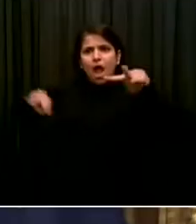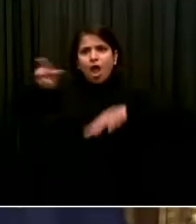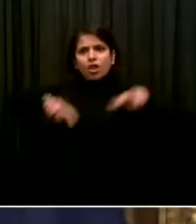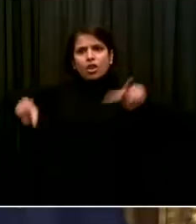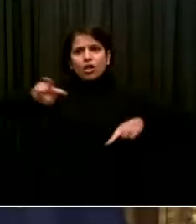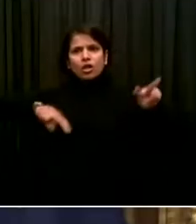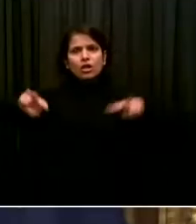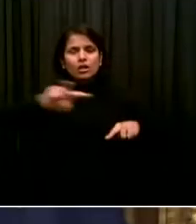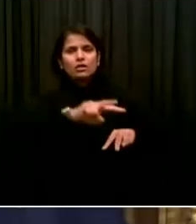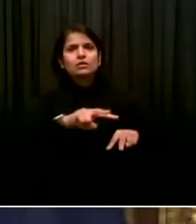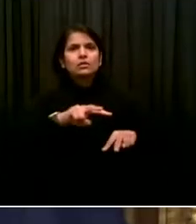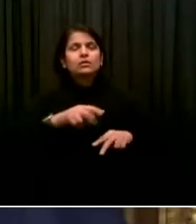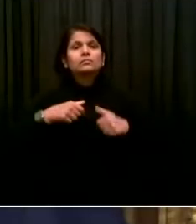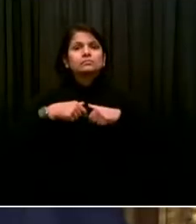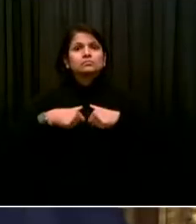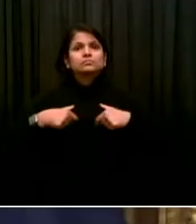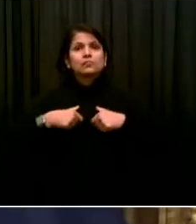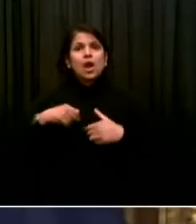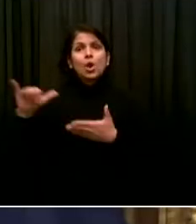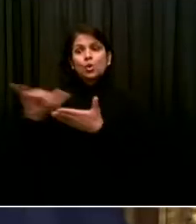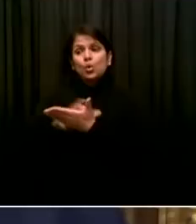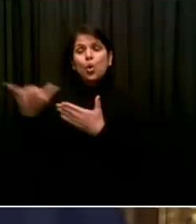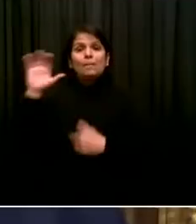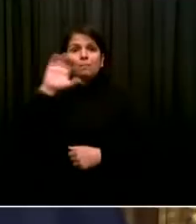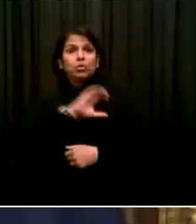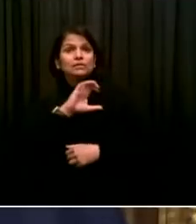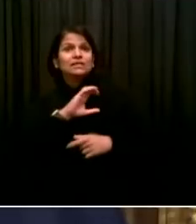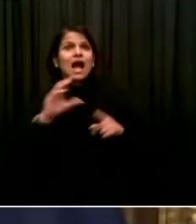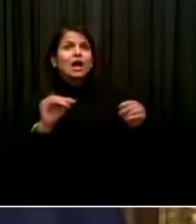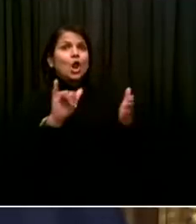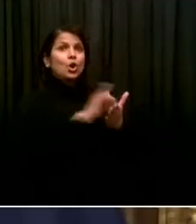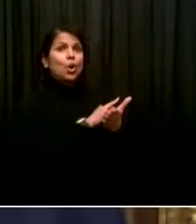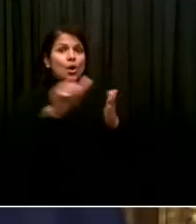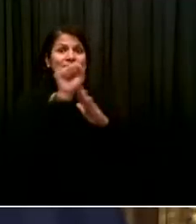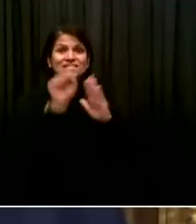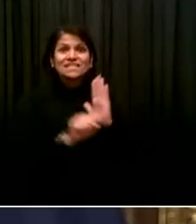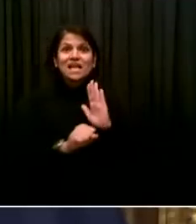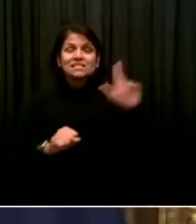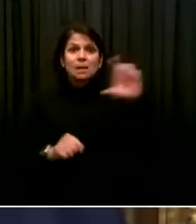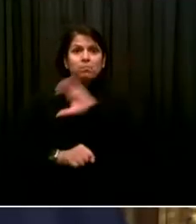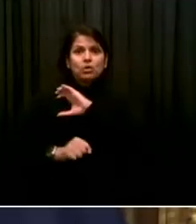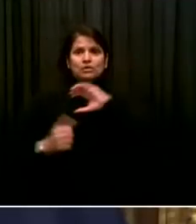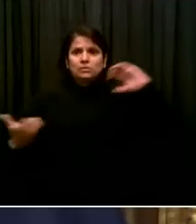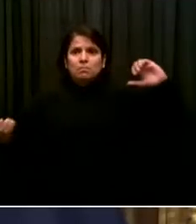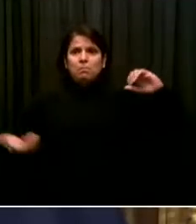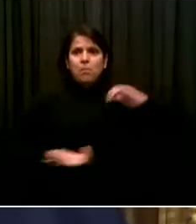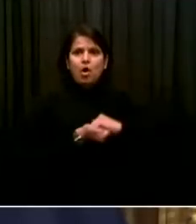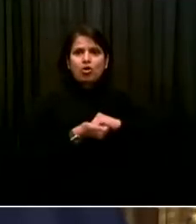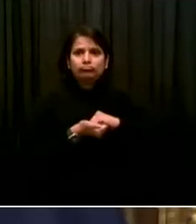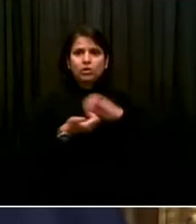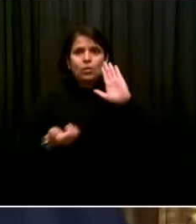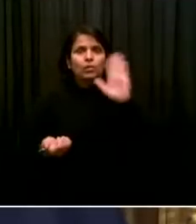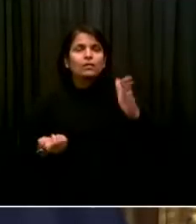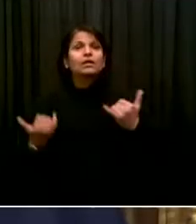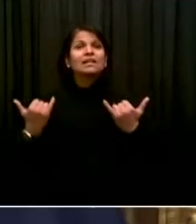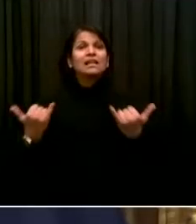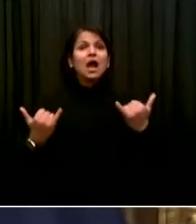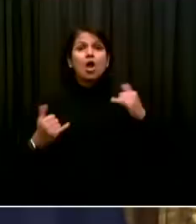EXPAND THE PARTNERSHIP BEEETWN THE NYPD AND NEW YORK STATE POLICE. WE ARE WORKING WITH THE GOVERNOR'S